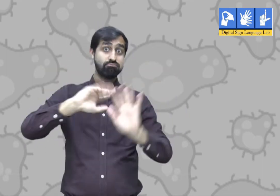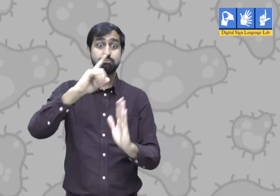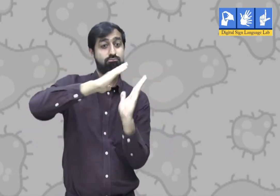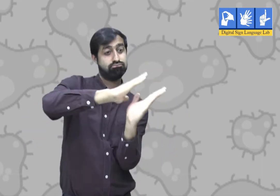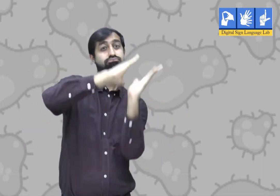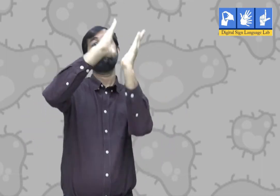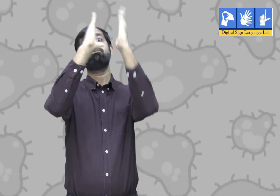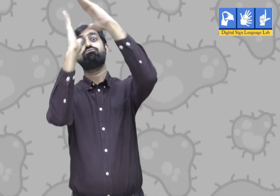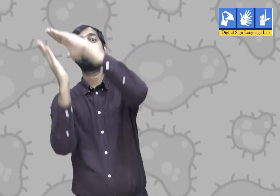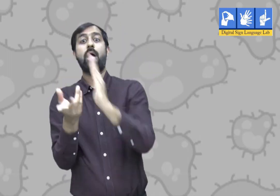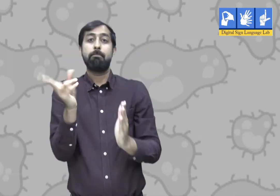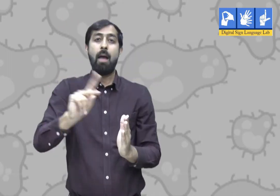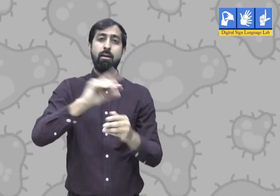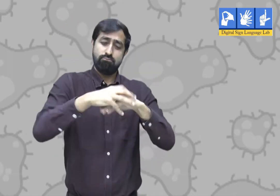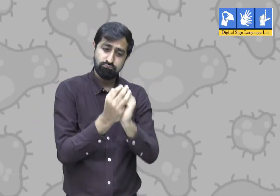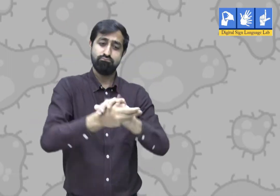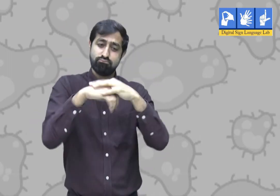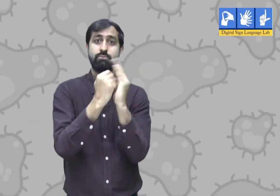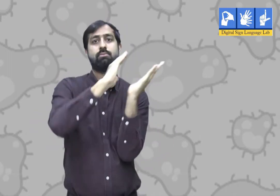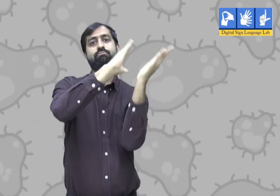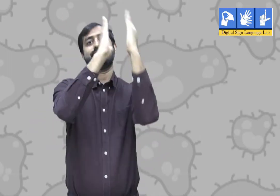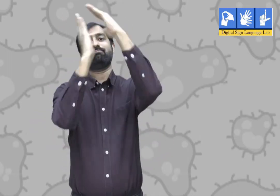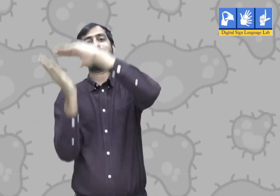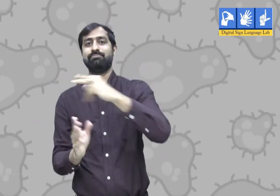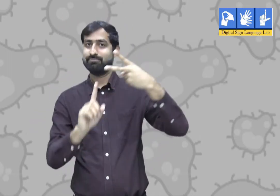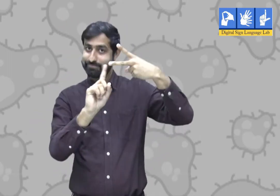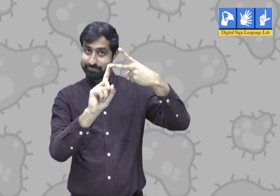Washing your hands just once is not enough. You need to wash your hands again and again throughout the day.